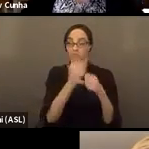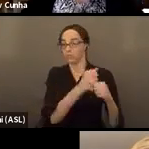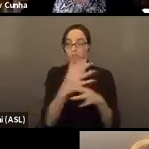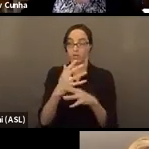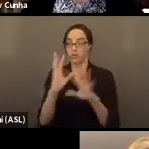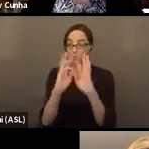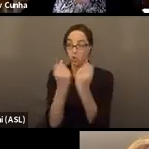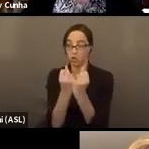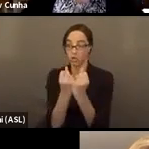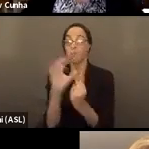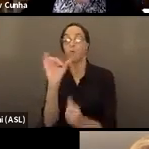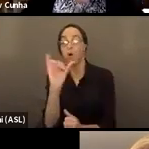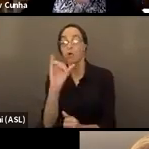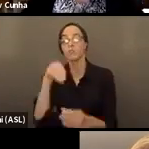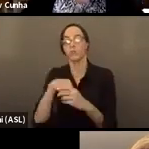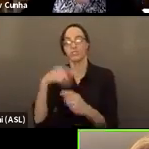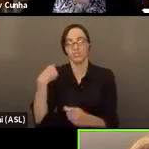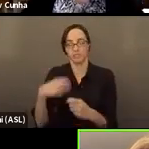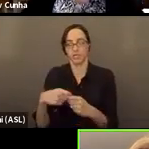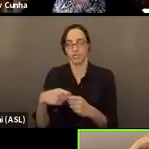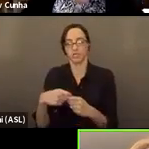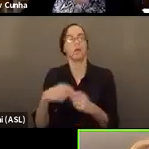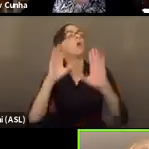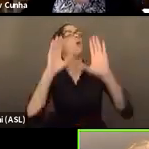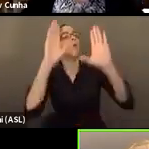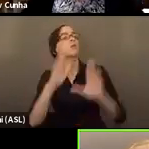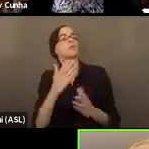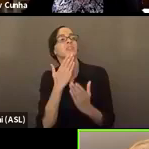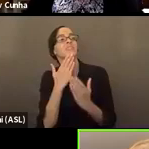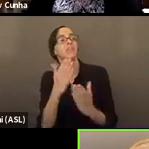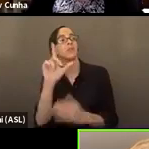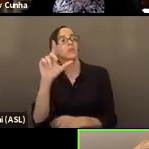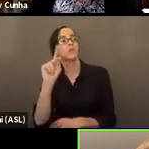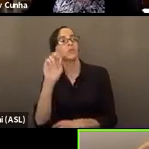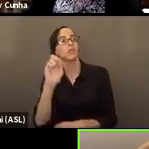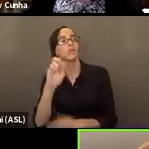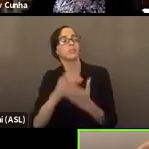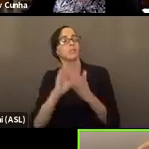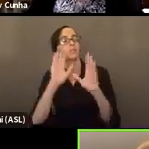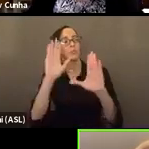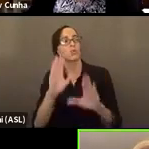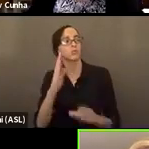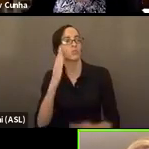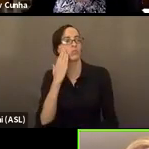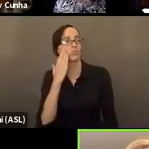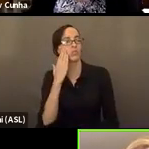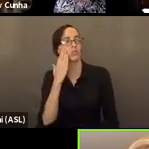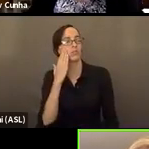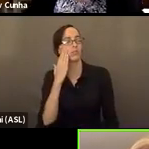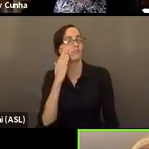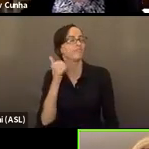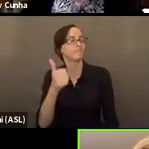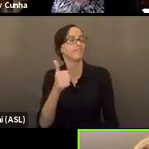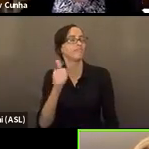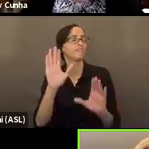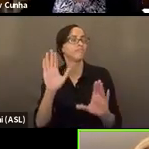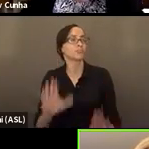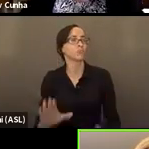and absolutely oh thank you lake that's wonderful to know that's great um i also want to